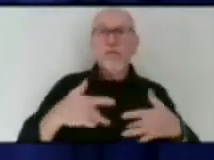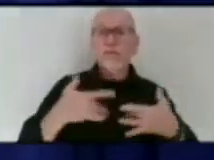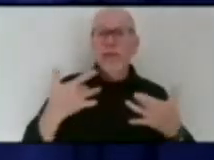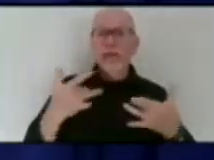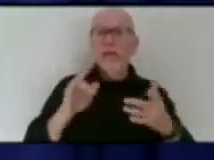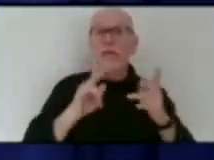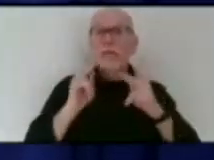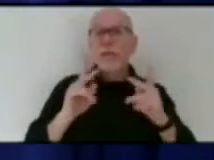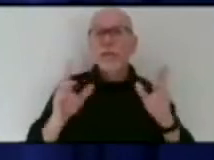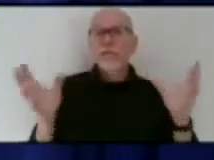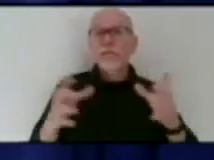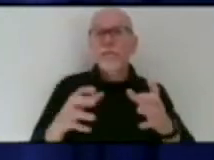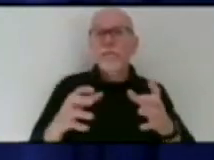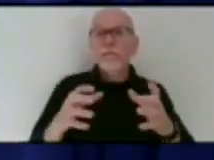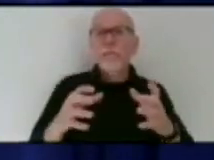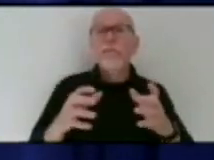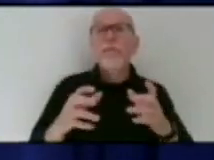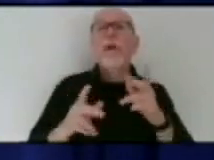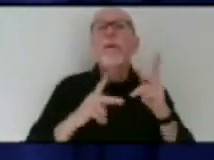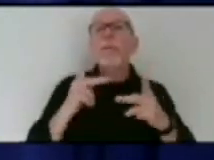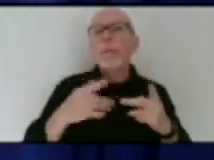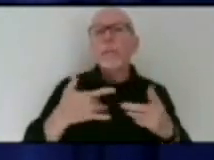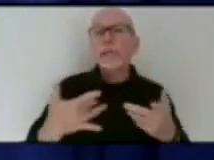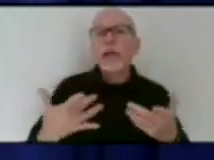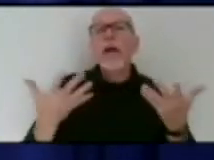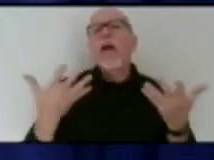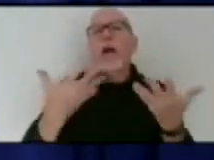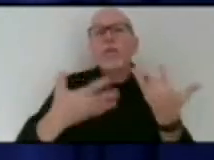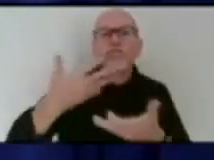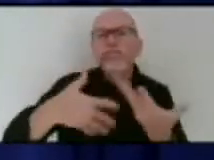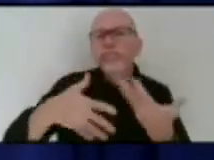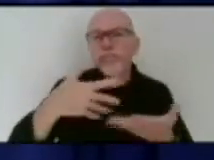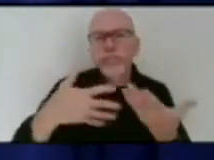where the guards led down. And so we want to just draw special attention to,